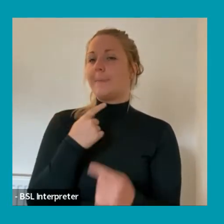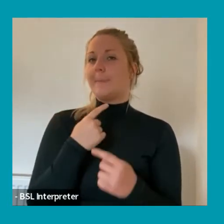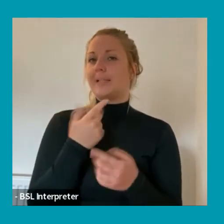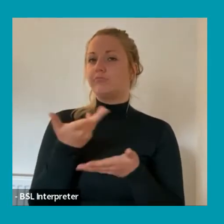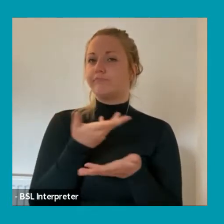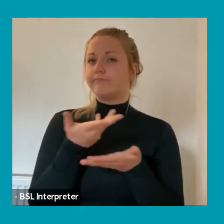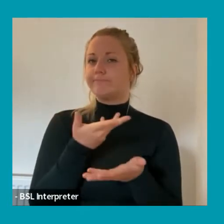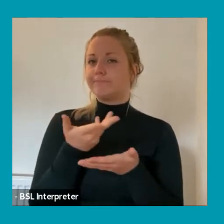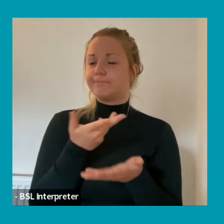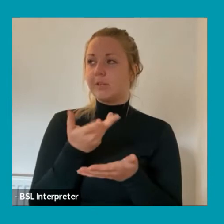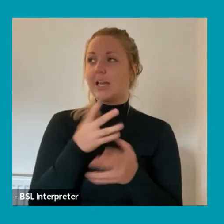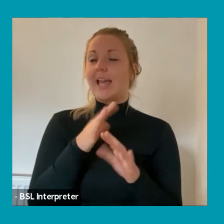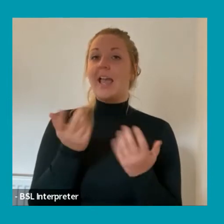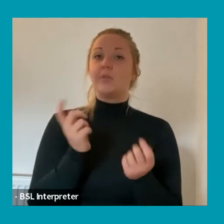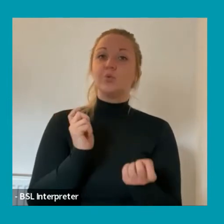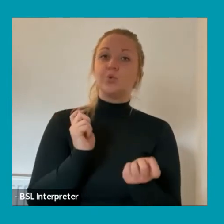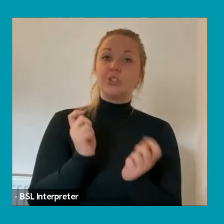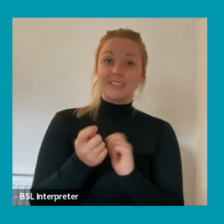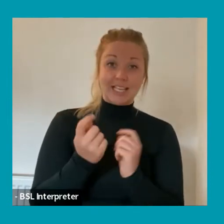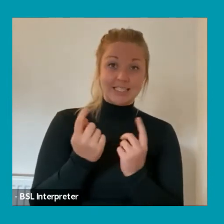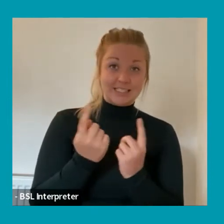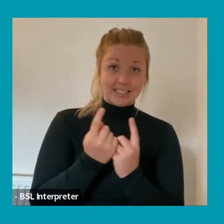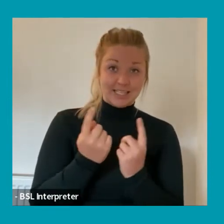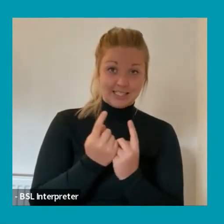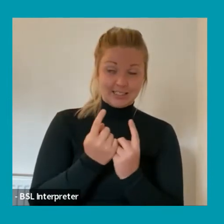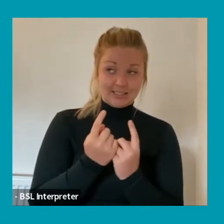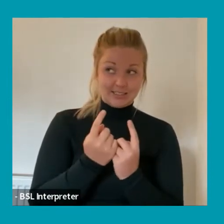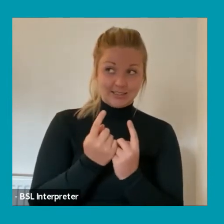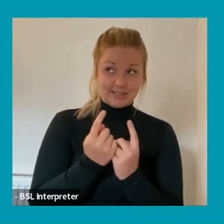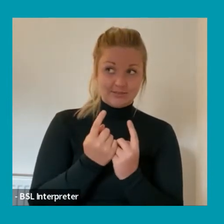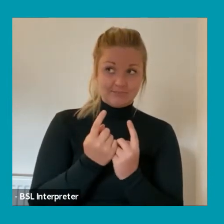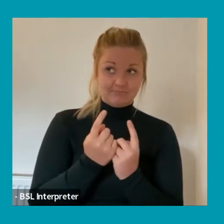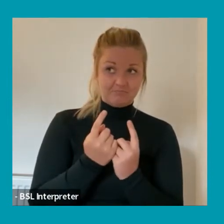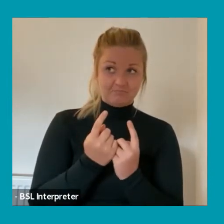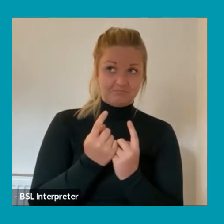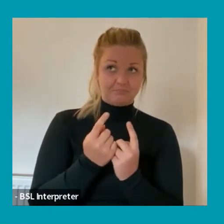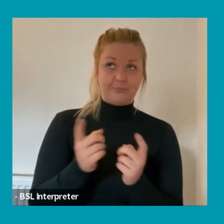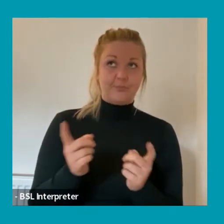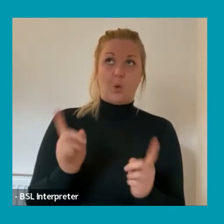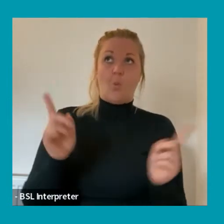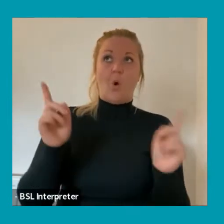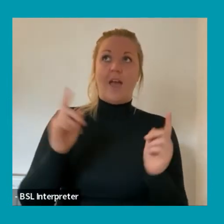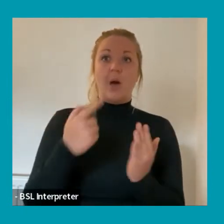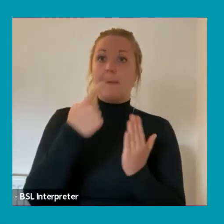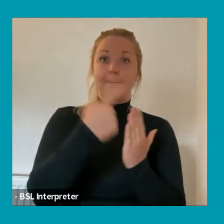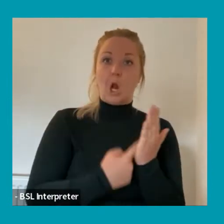change things to make whatever it is a policy or a building or technology or